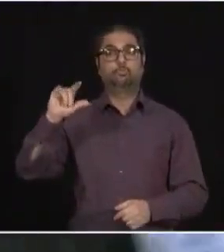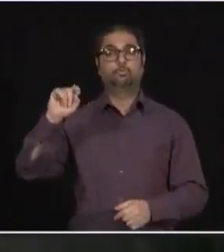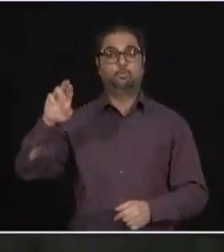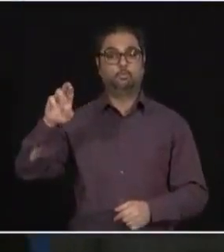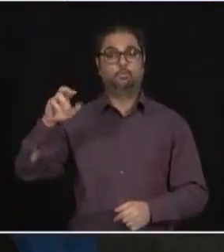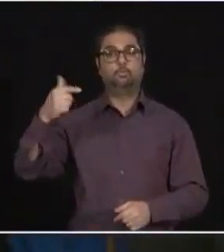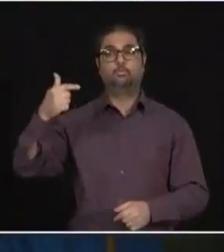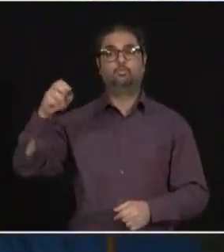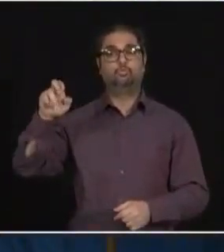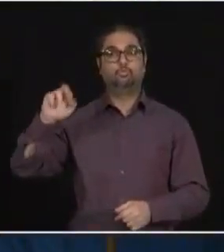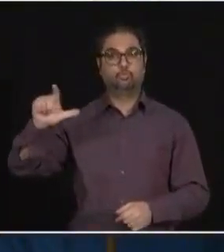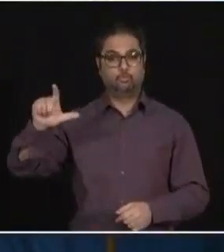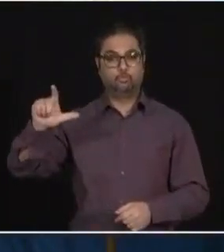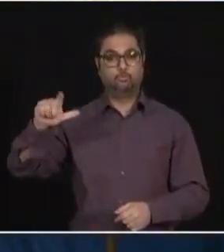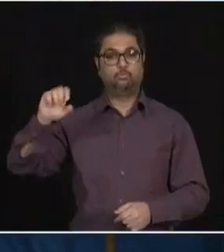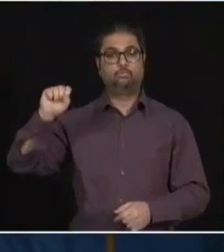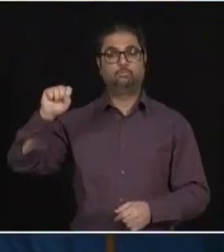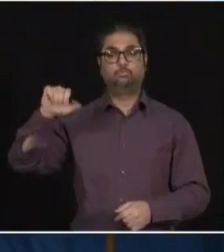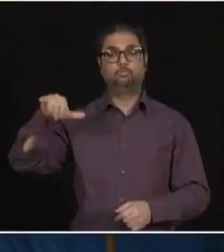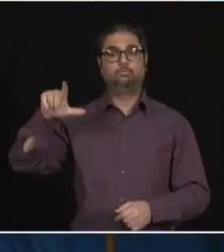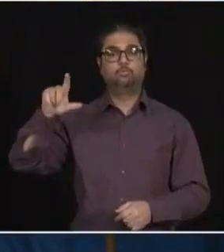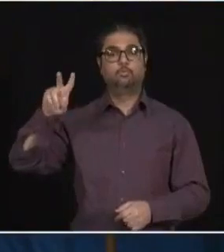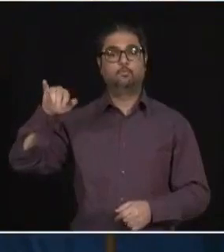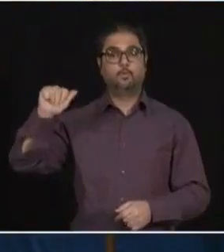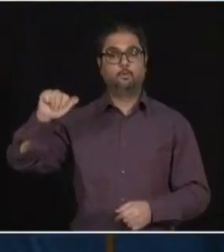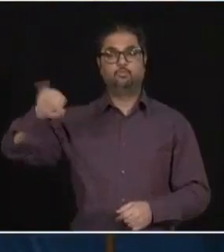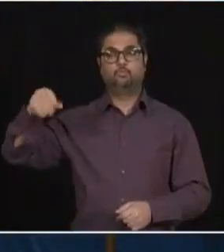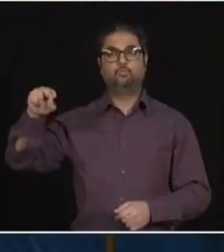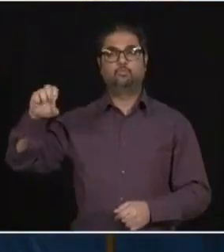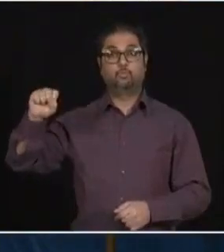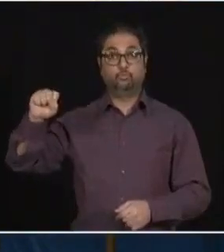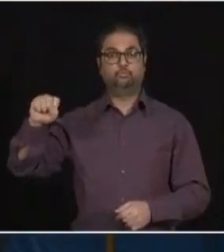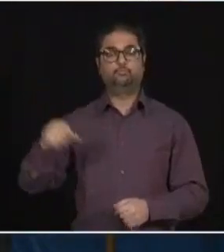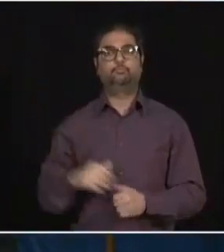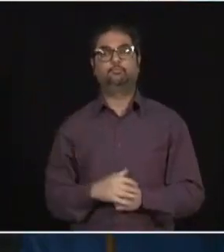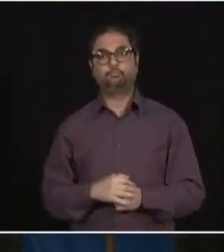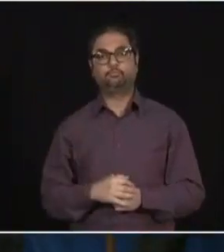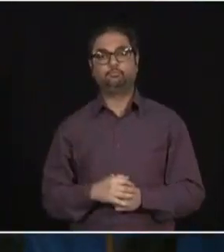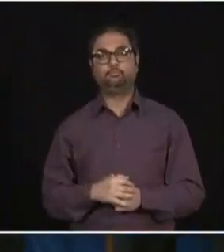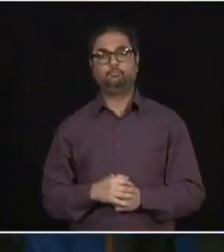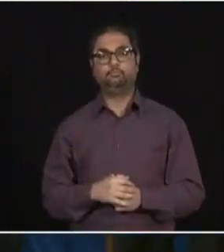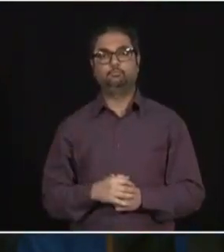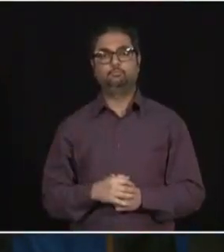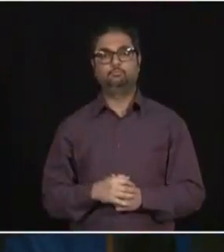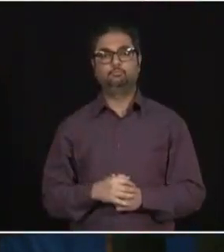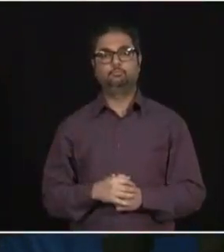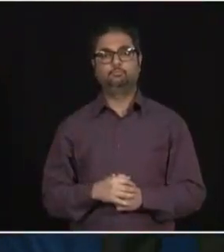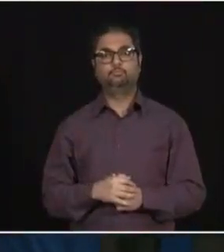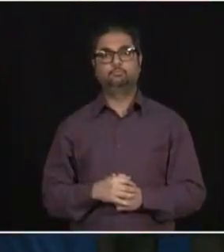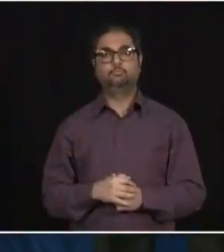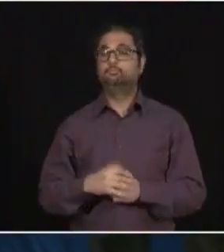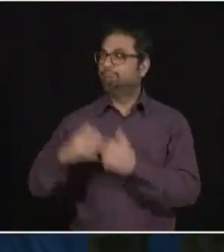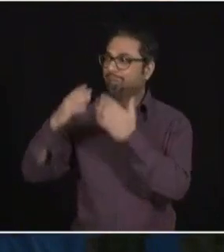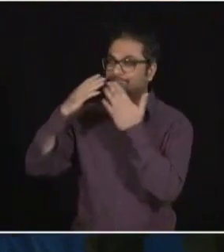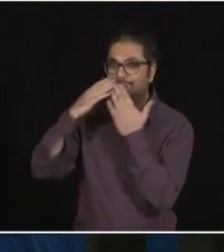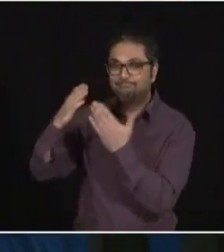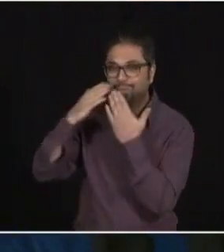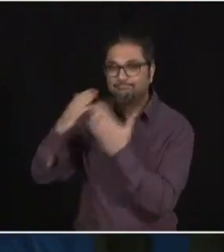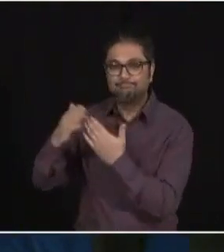Thank you, Minister Yakabuski. We are all aware that this year's flooding season is not business as